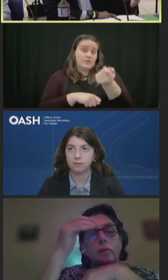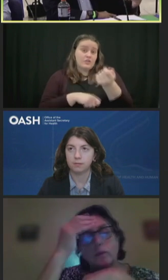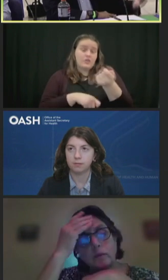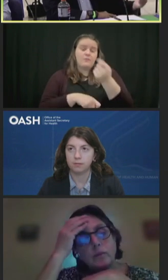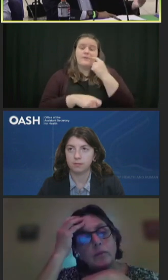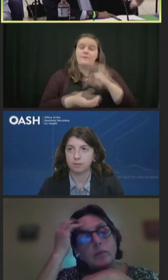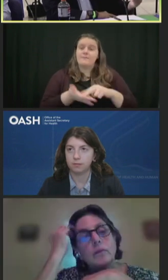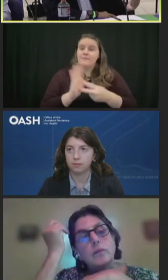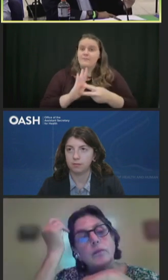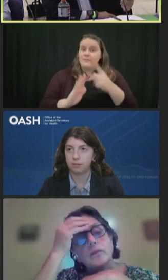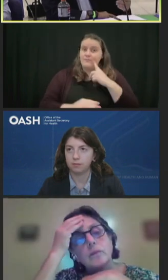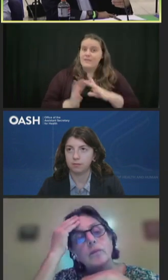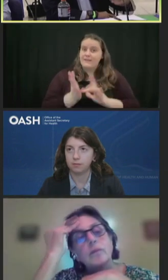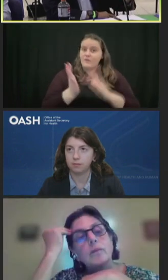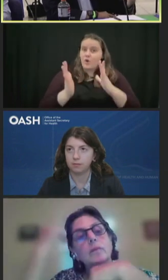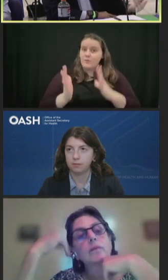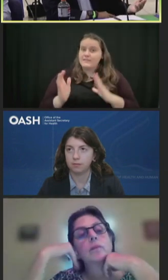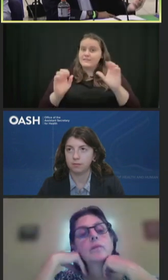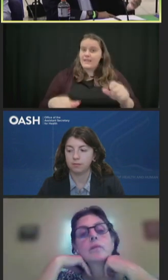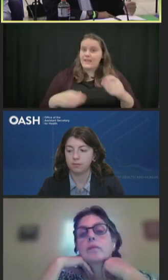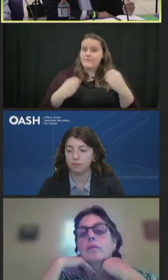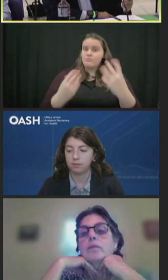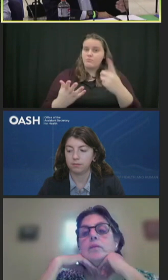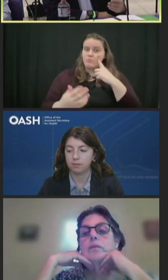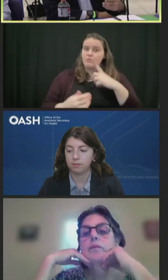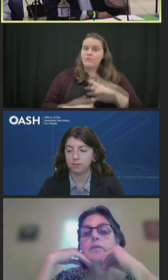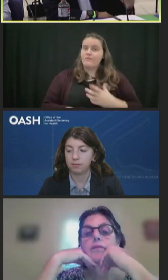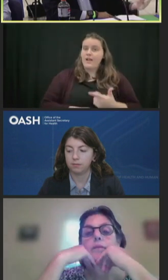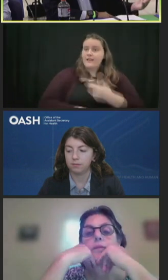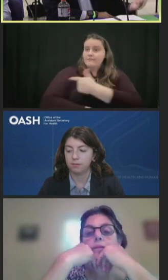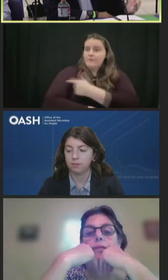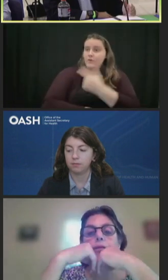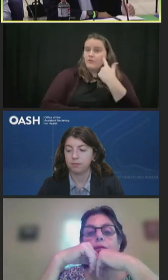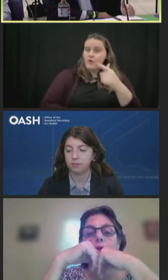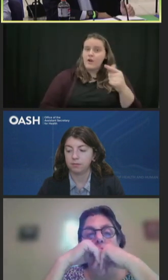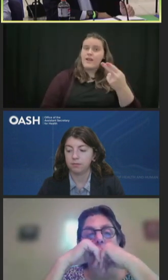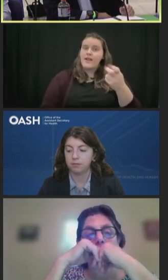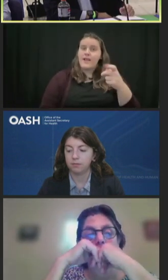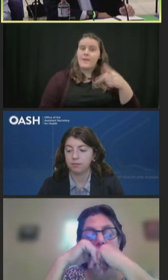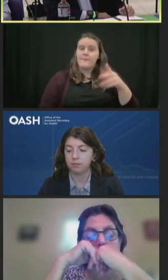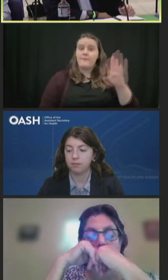vaccine to patients with diabetes. Right now, they can't. So, this is actually, you know,